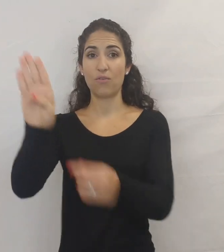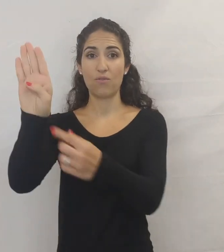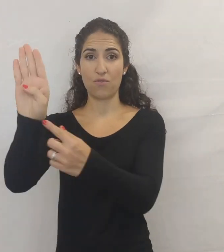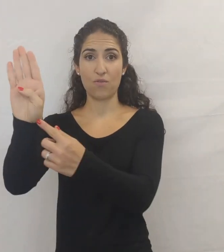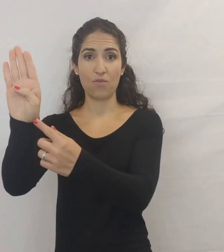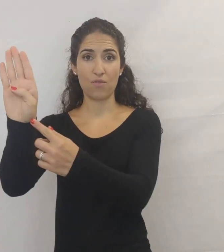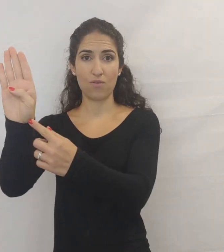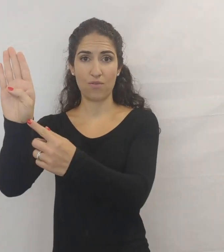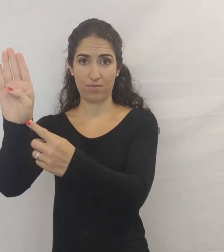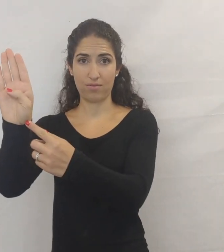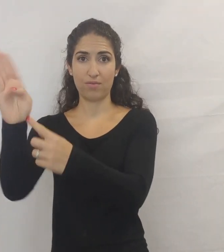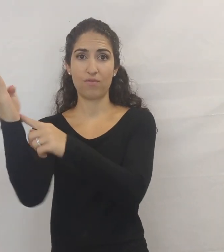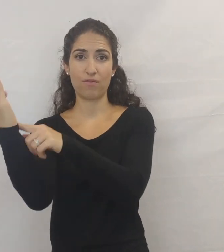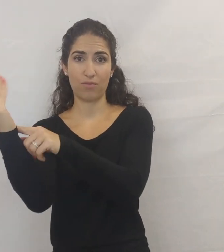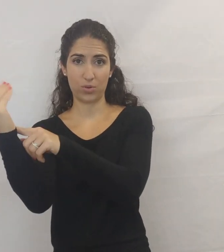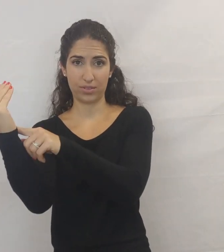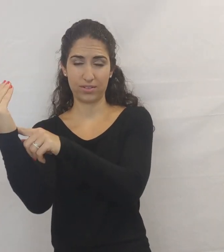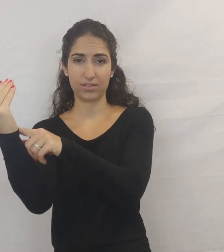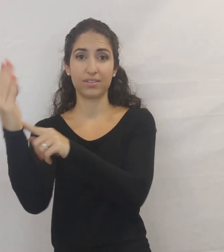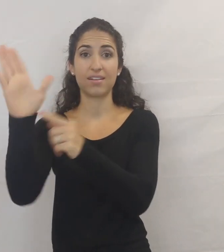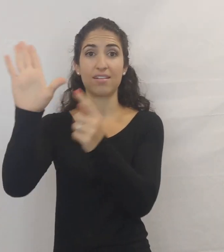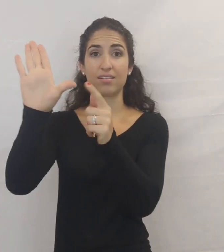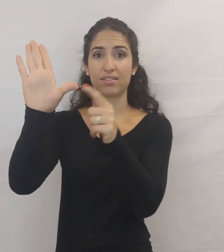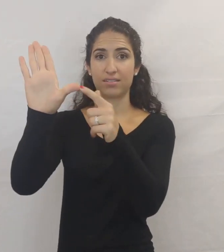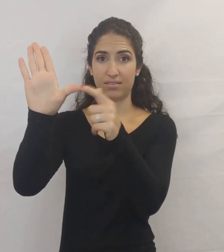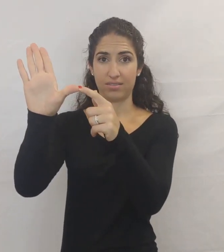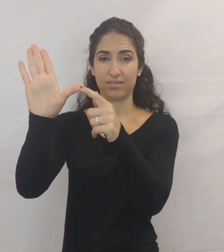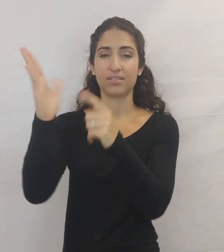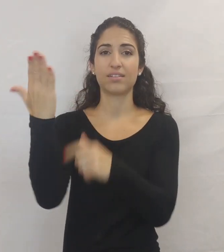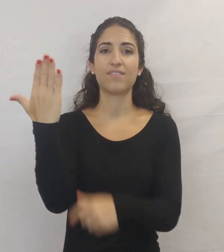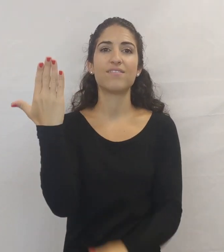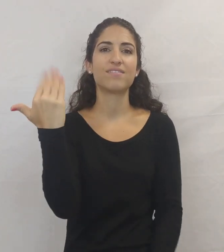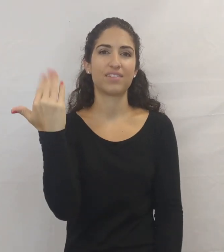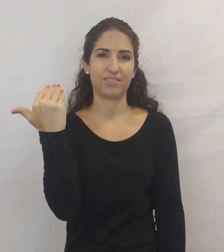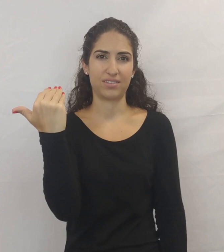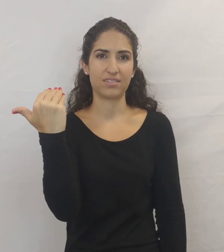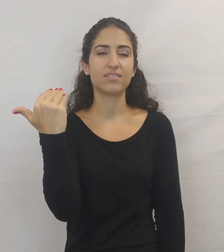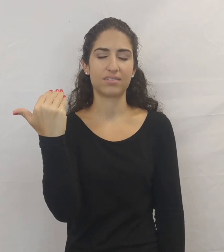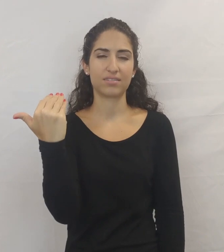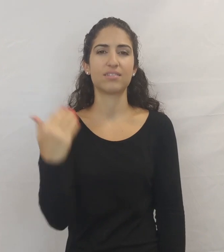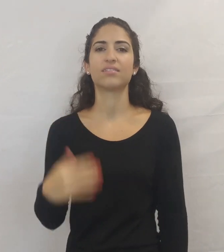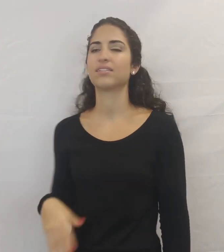So again: 4 -- 14. And the thumb is out for 15.